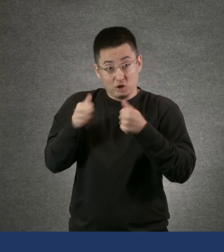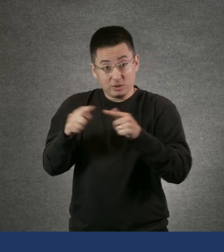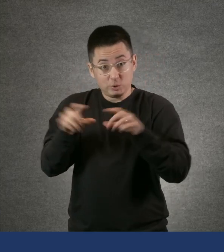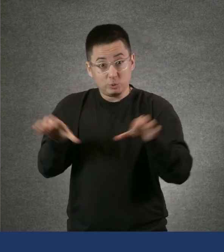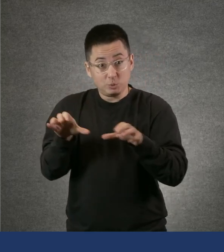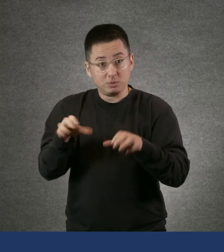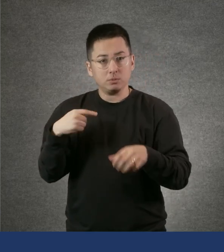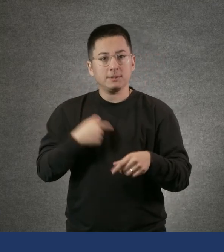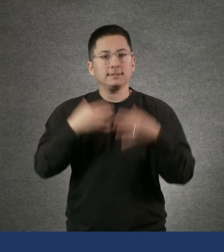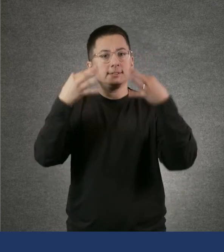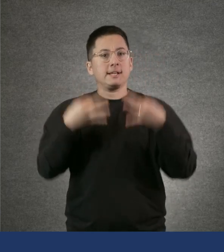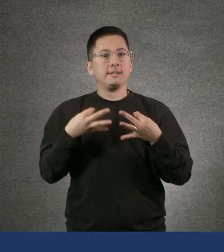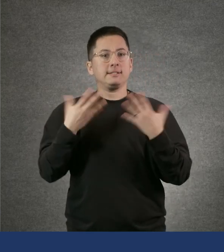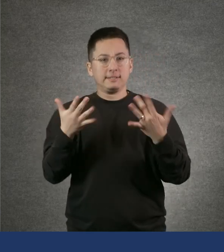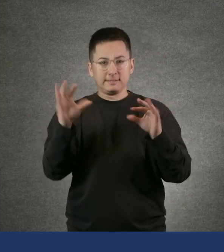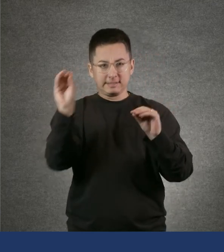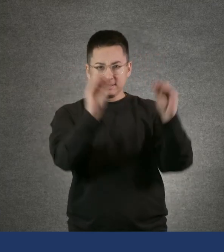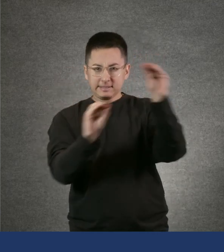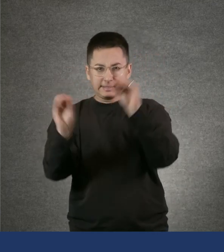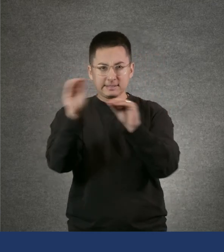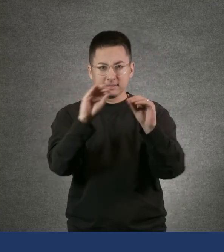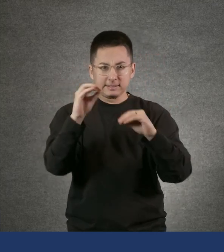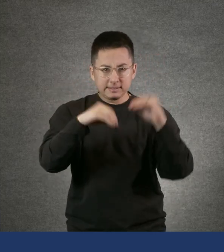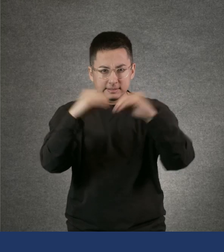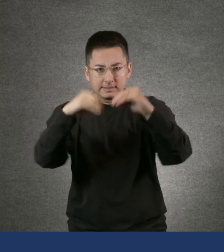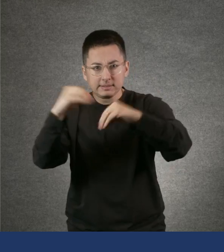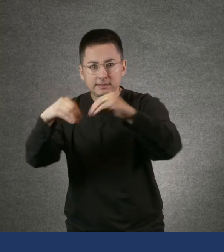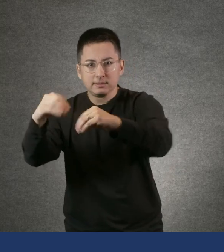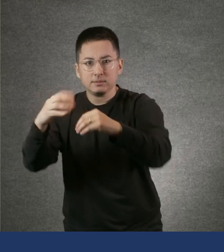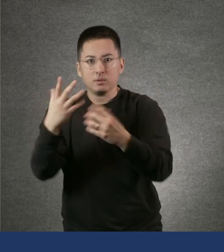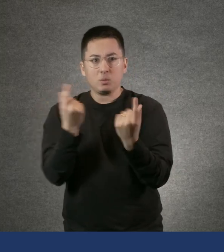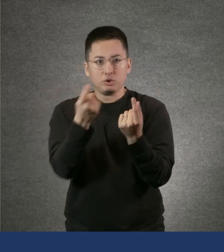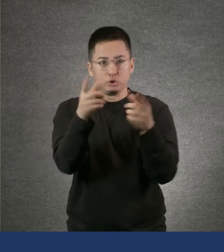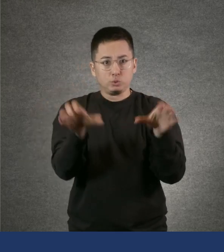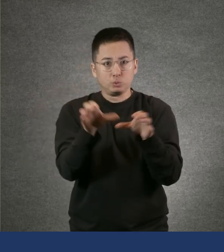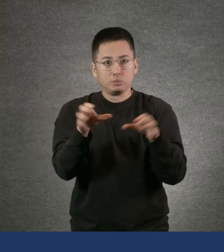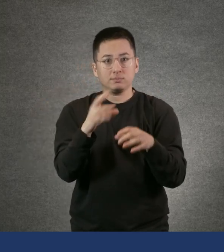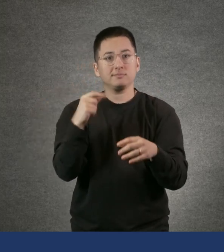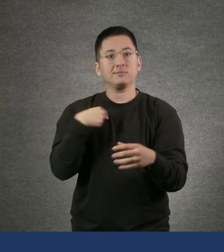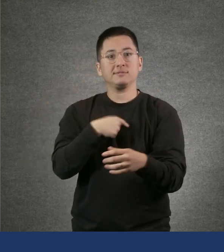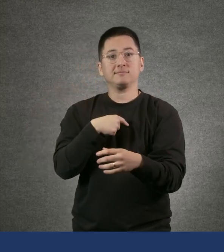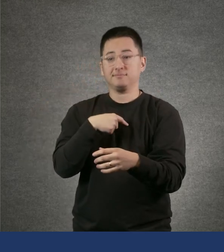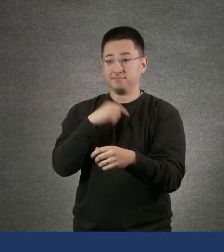we decided to put together all those things that you are trying to do and tried to do,